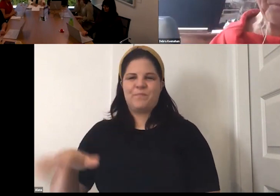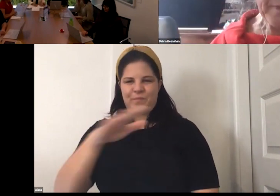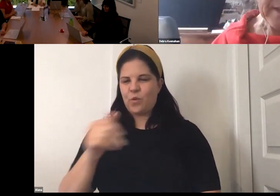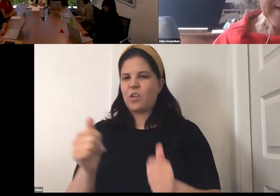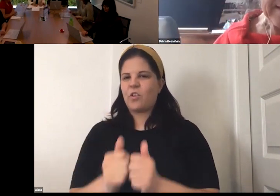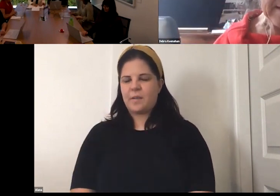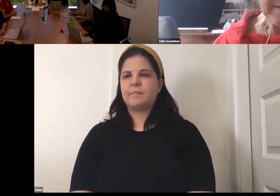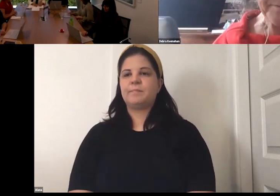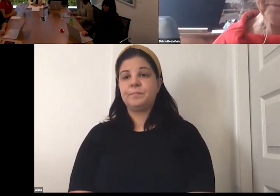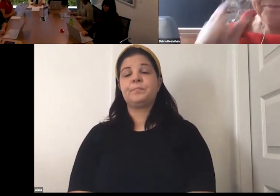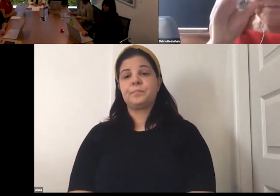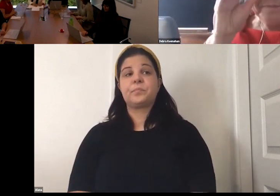Thank you.